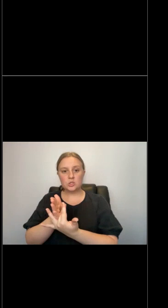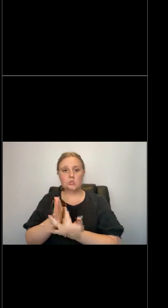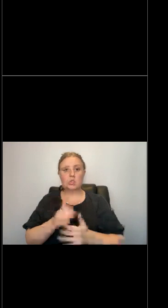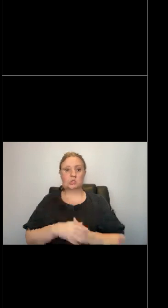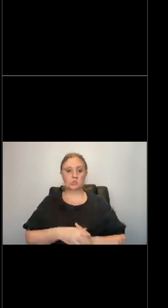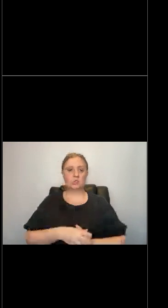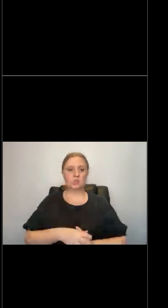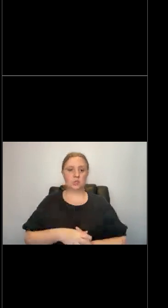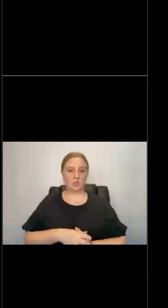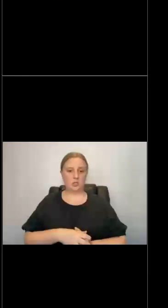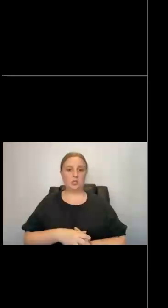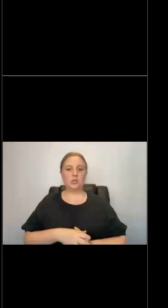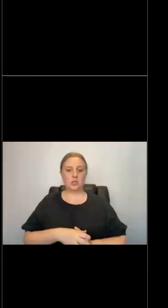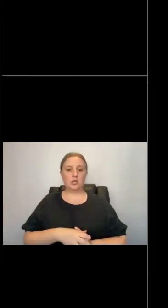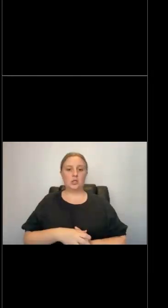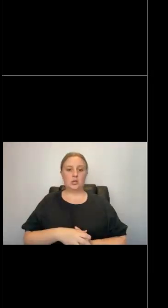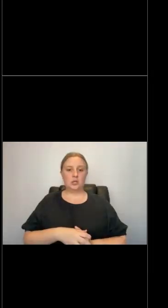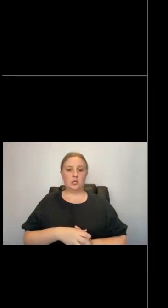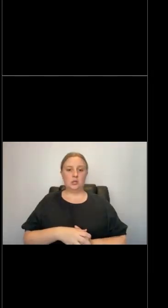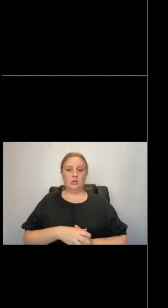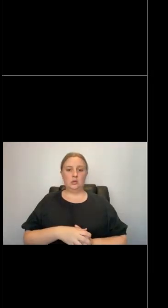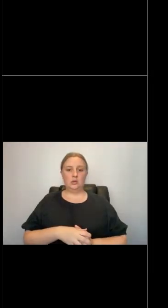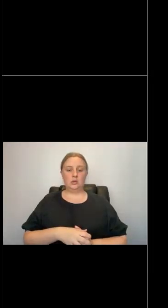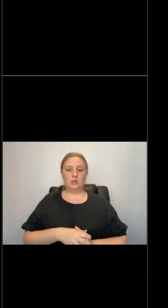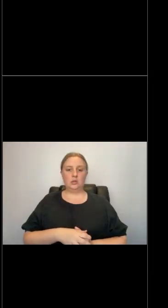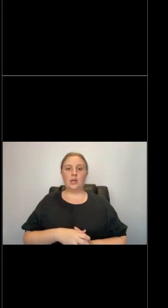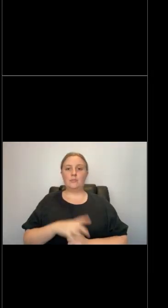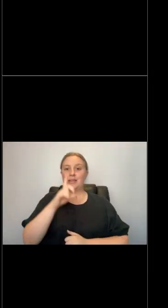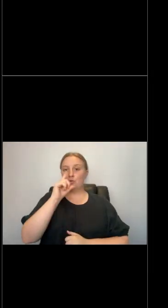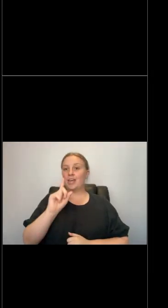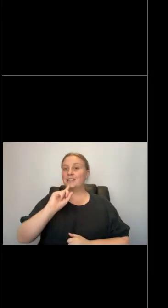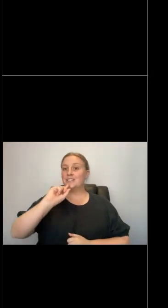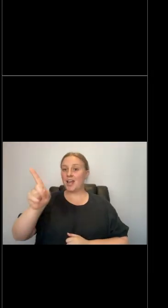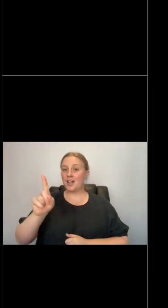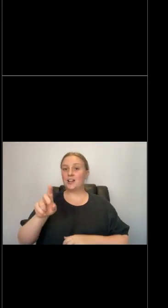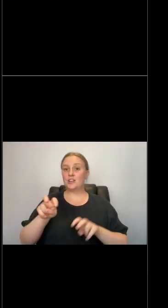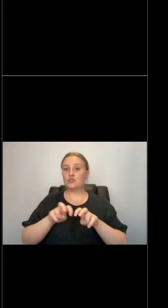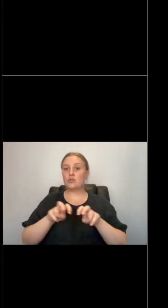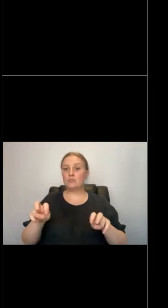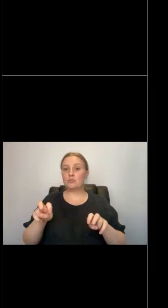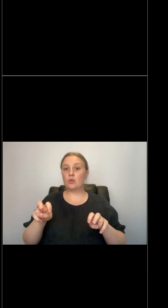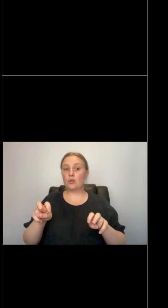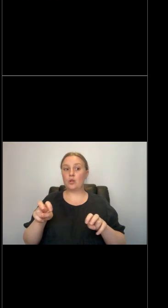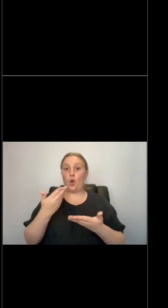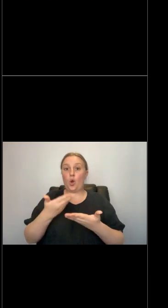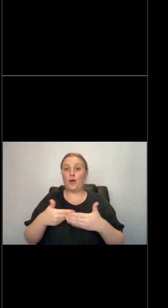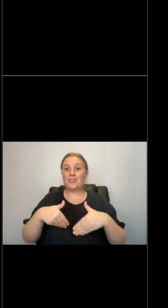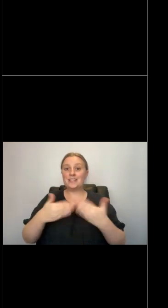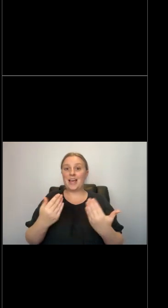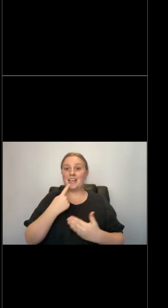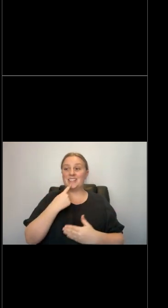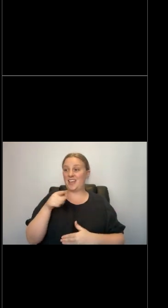A person can also tell the tribunal at the hearing that they don't want the appointed lawyer,